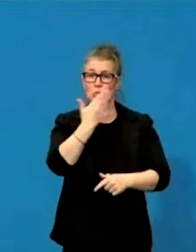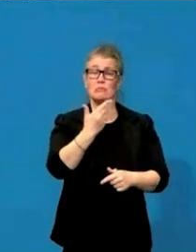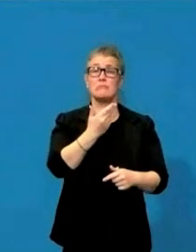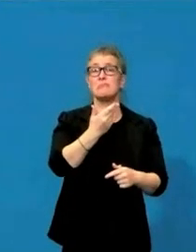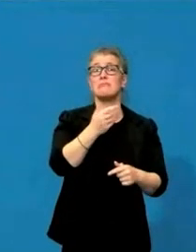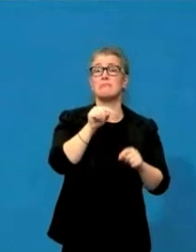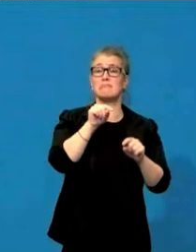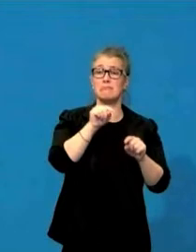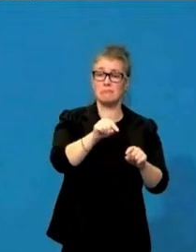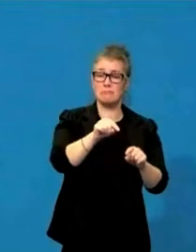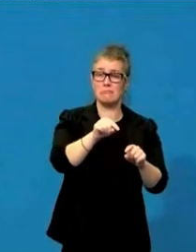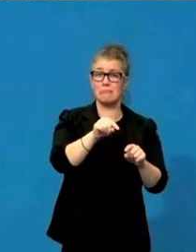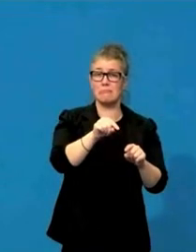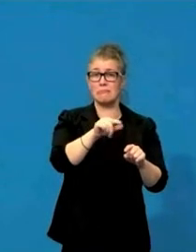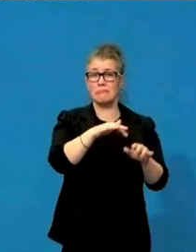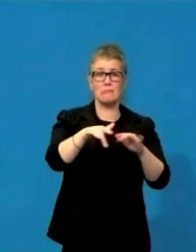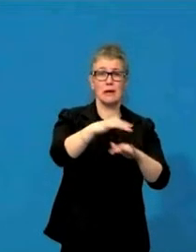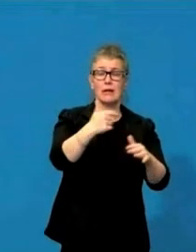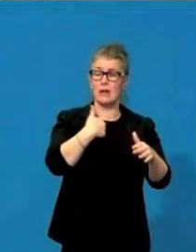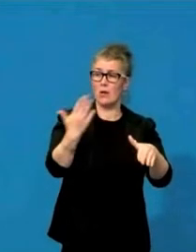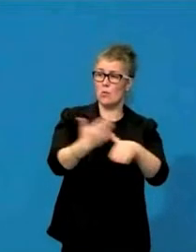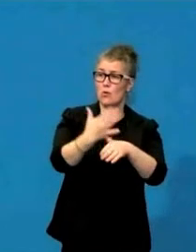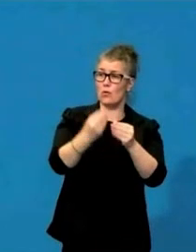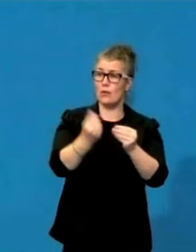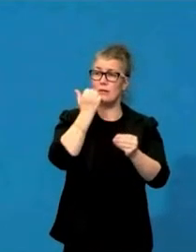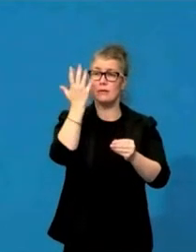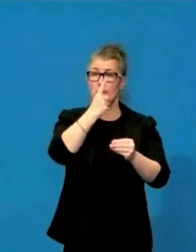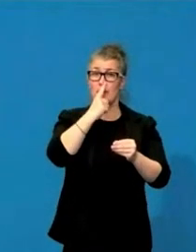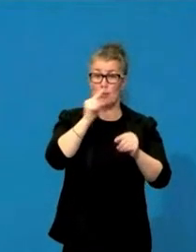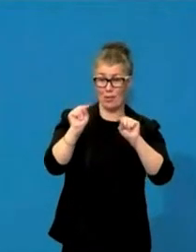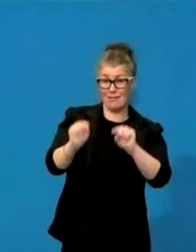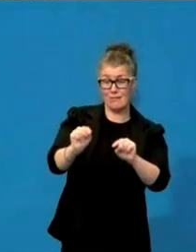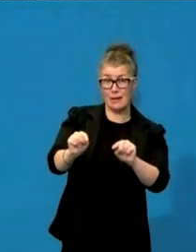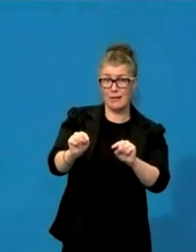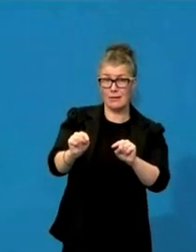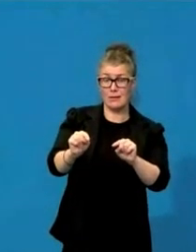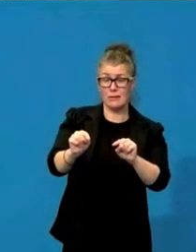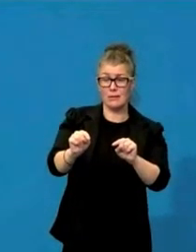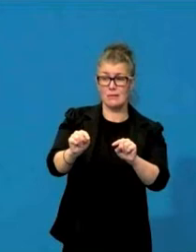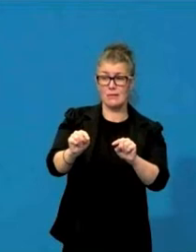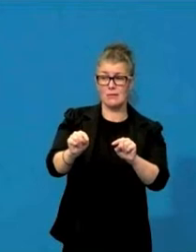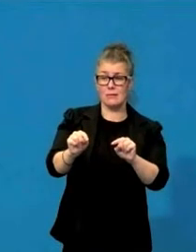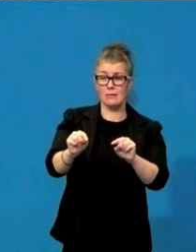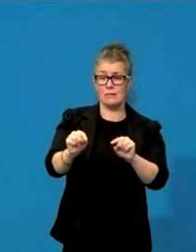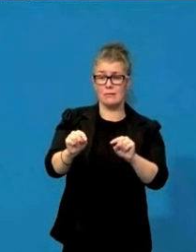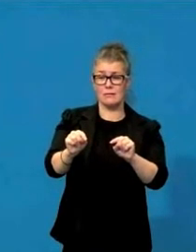came across working with Indigenous people there and found that it was a very enjoyable